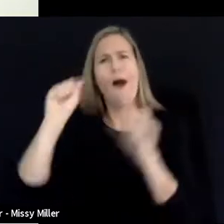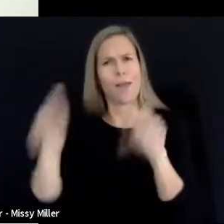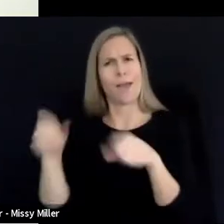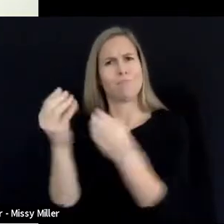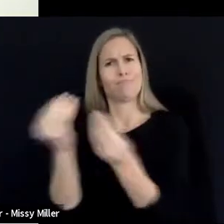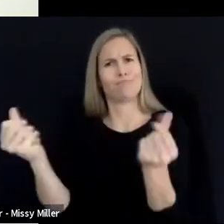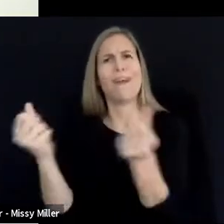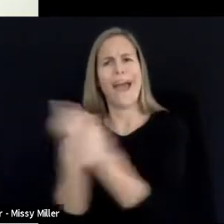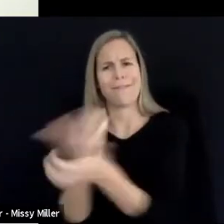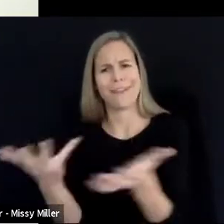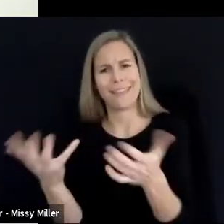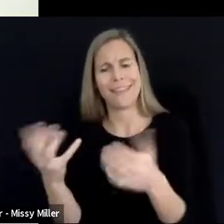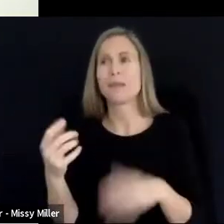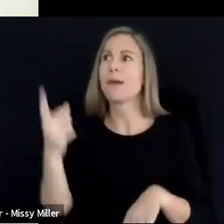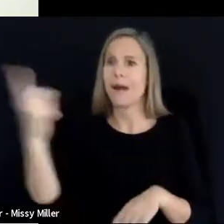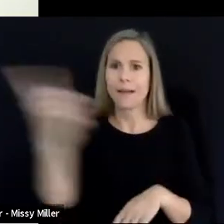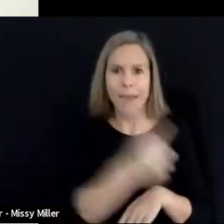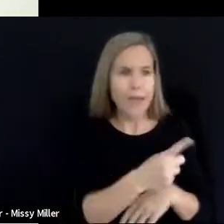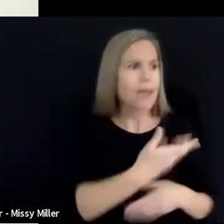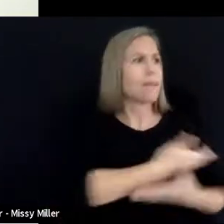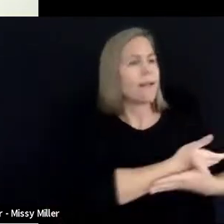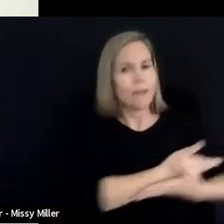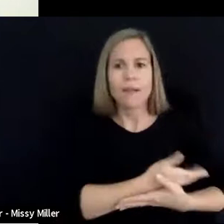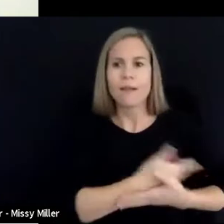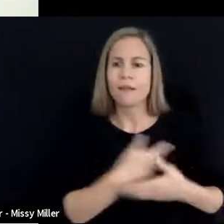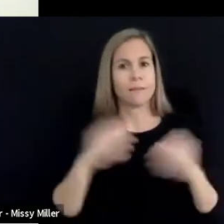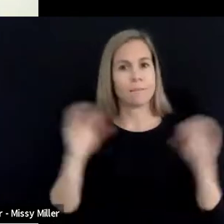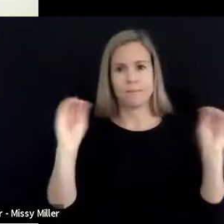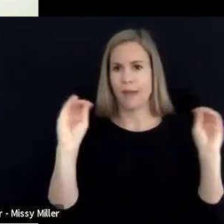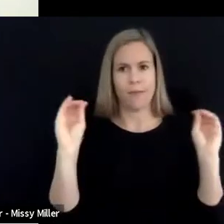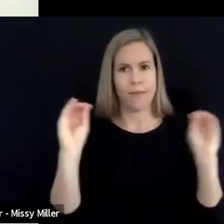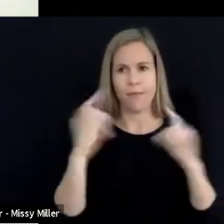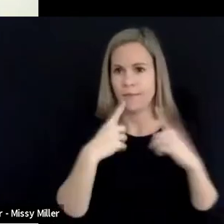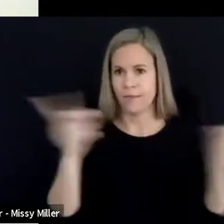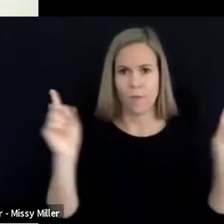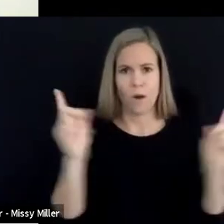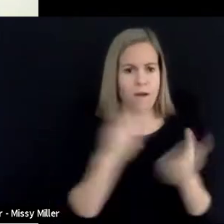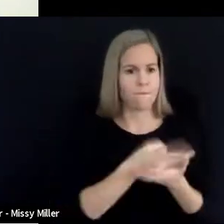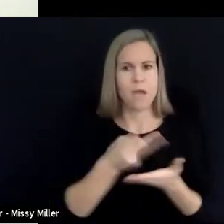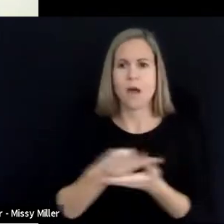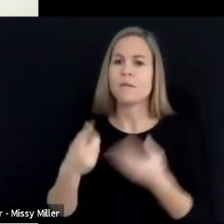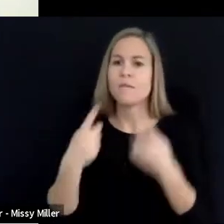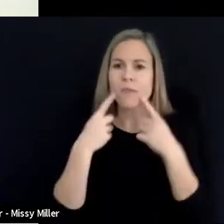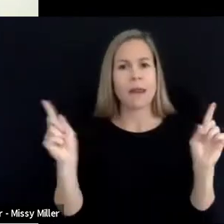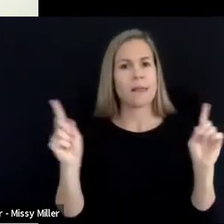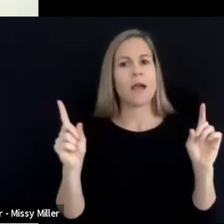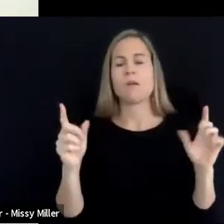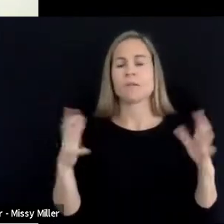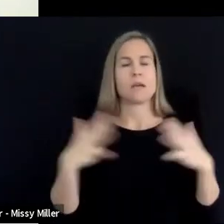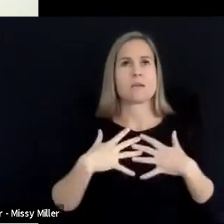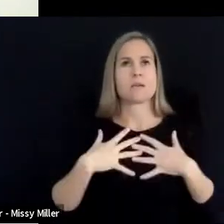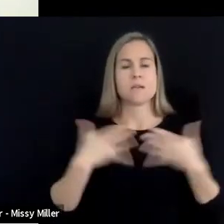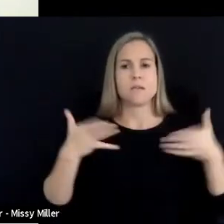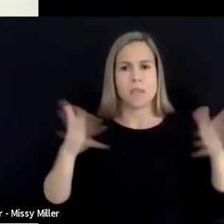And finally, I was holding him in exasperation. I just put Jacob down on the floor and immediately he stopped crying.